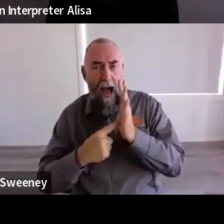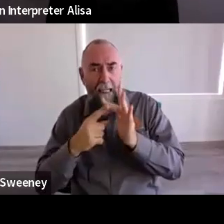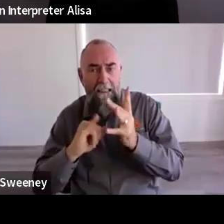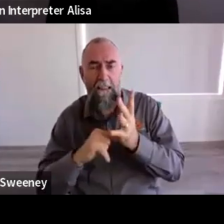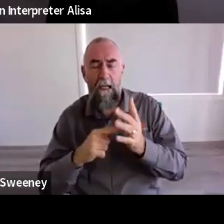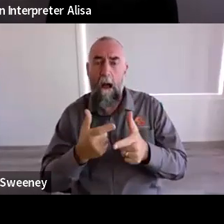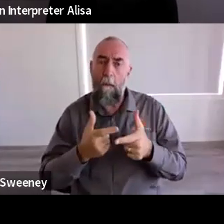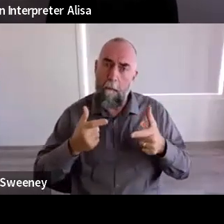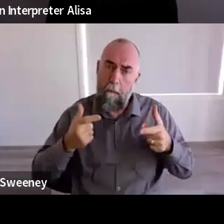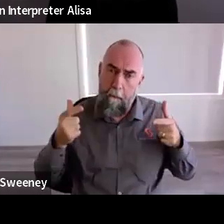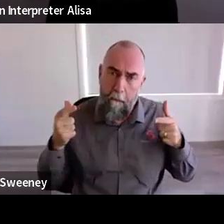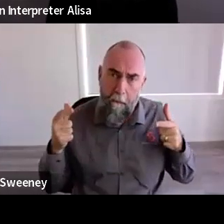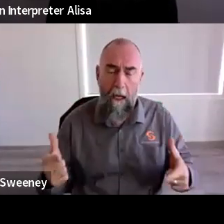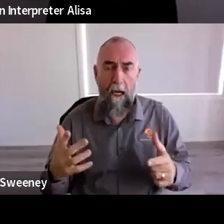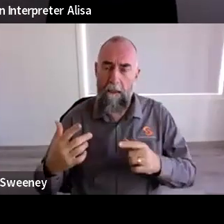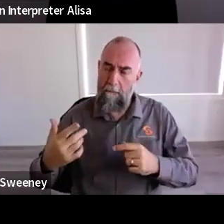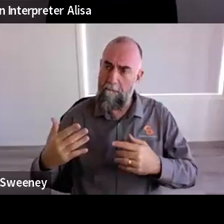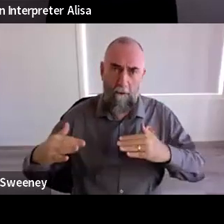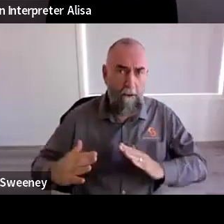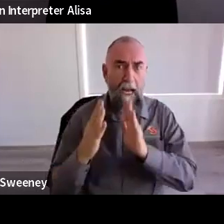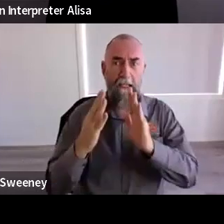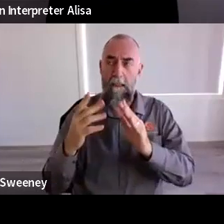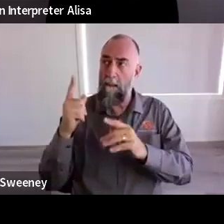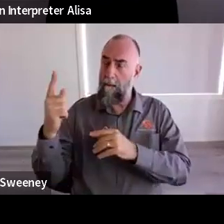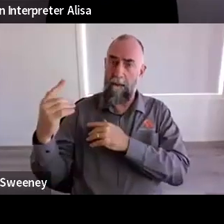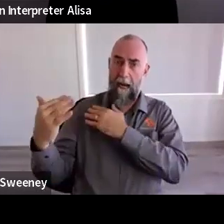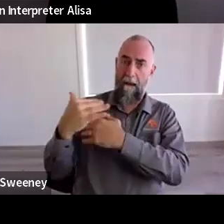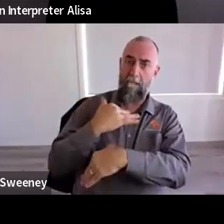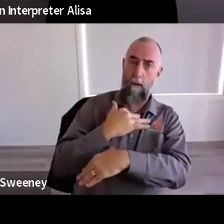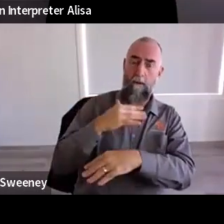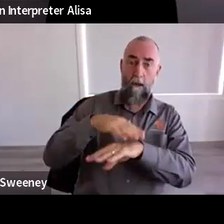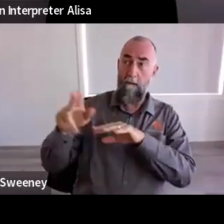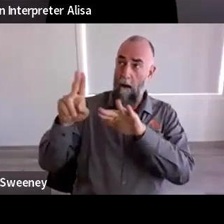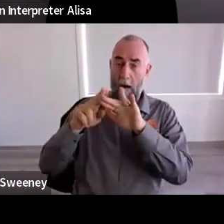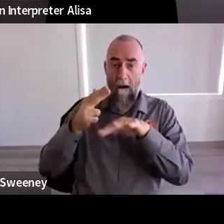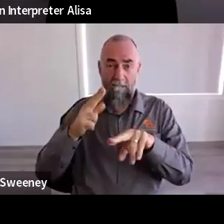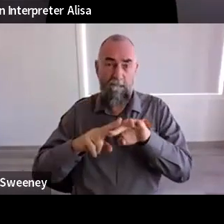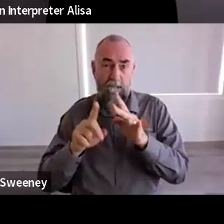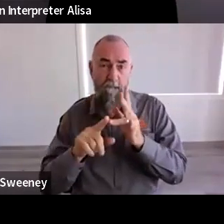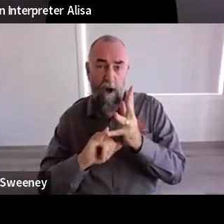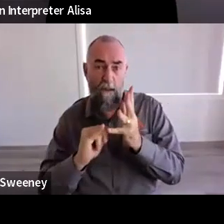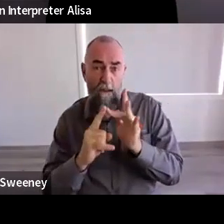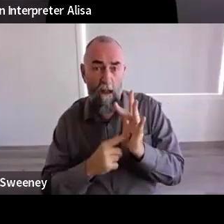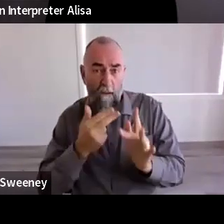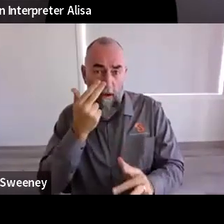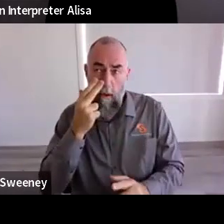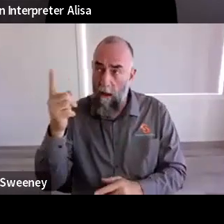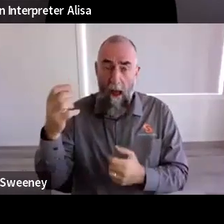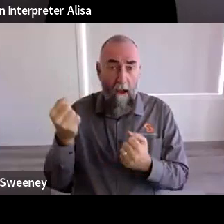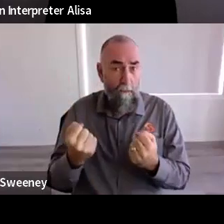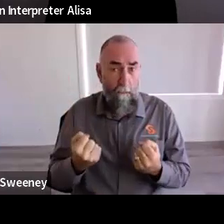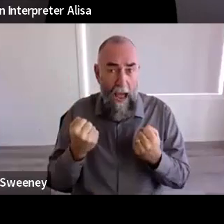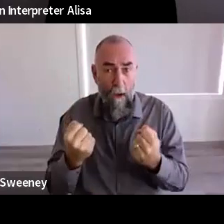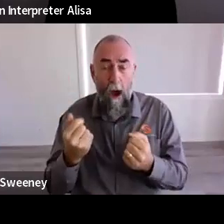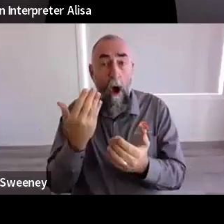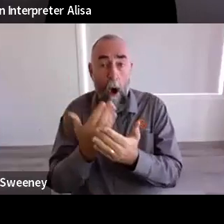it was really trying to empower ourselves and other artists who were